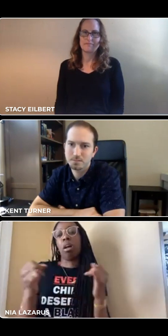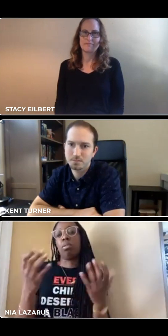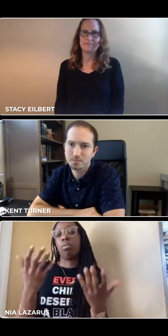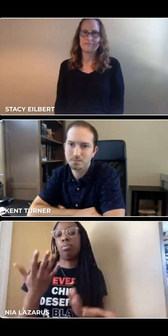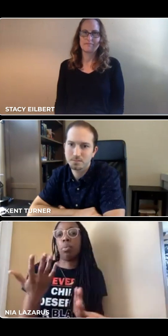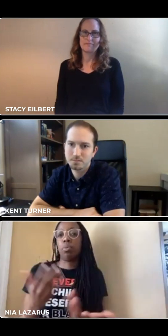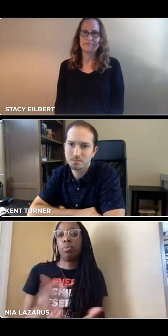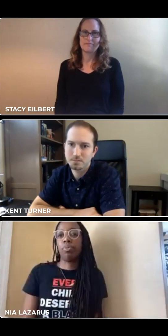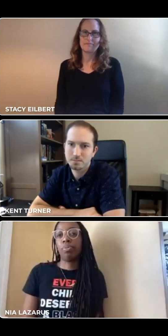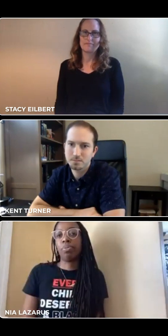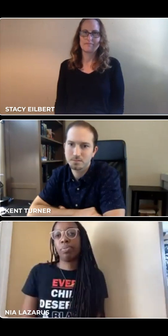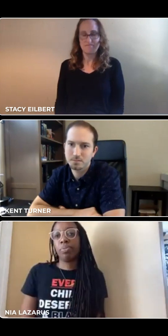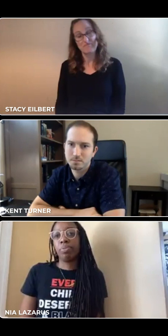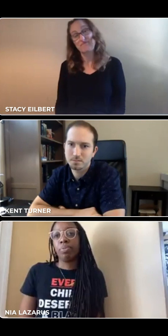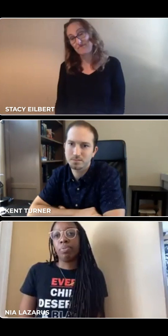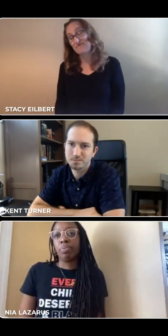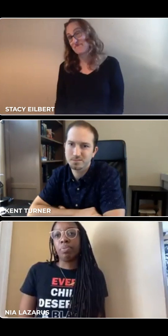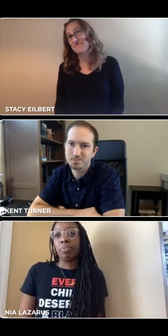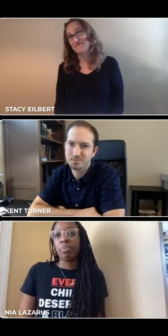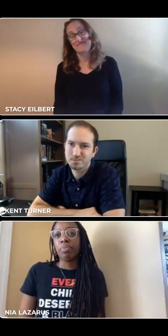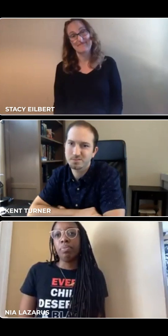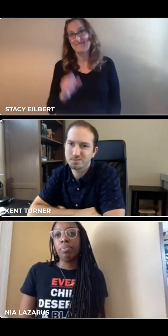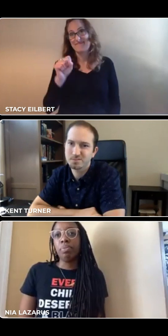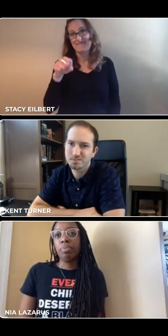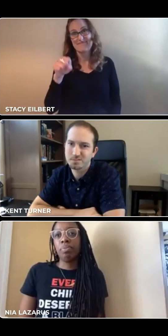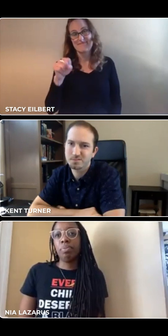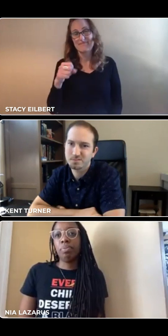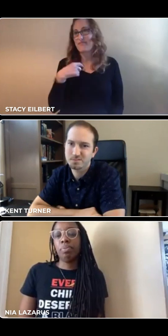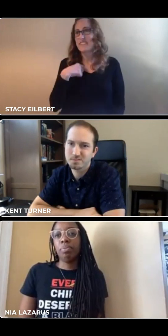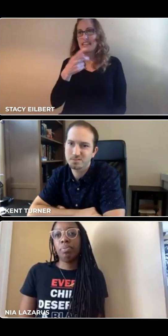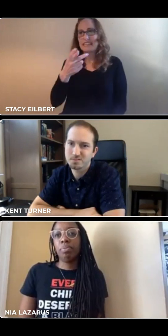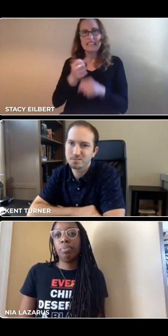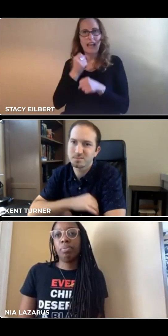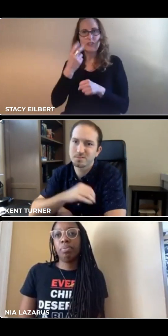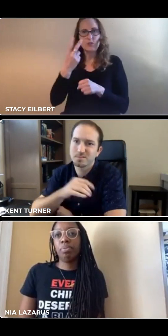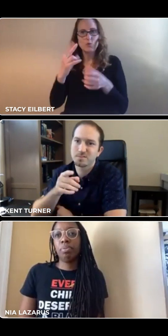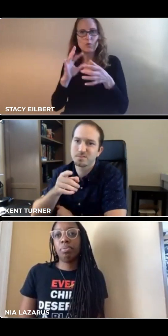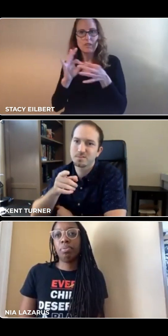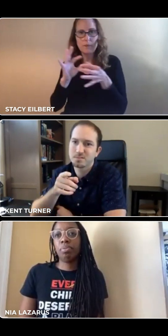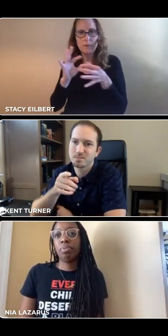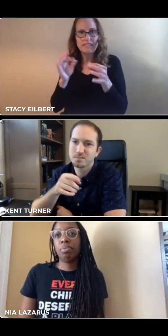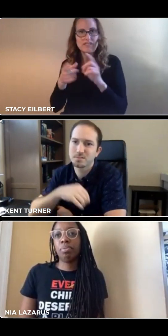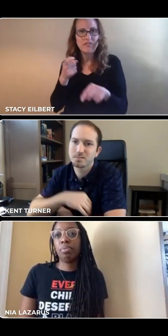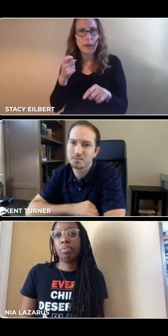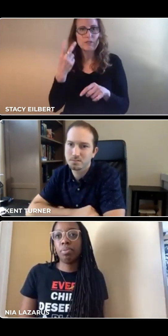That's one of the baselines, so we are achieving that. Yes. That's true.